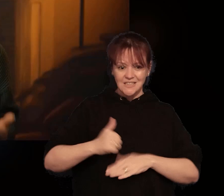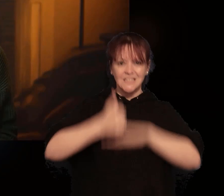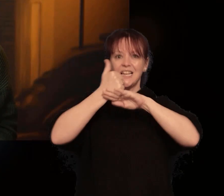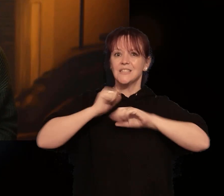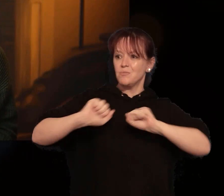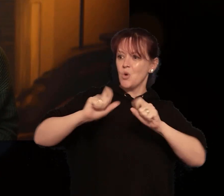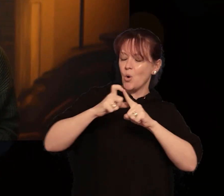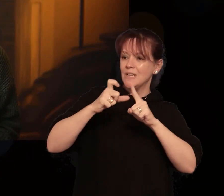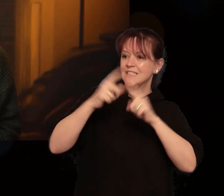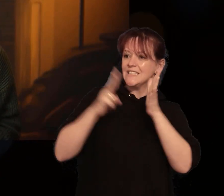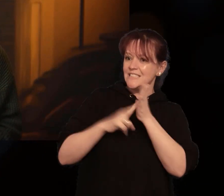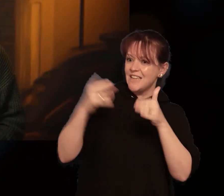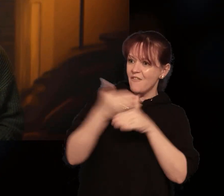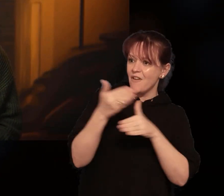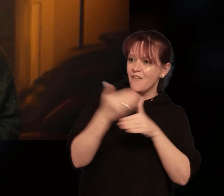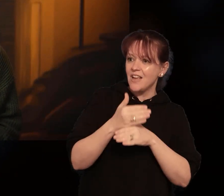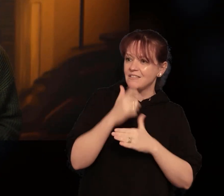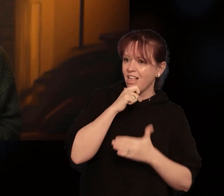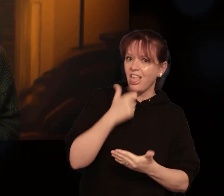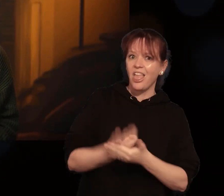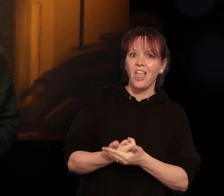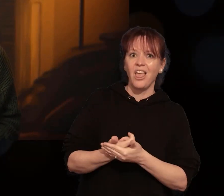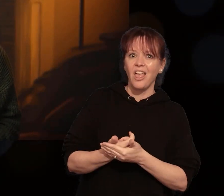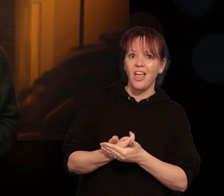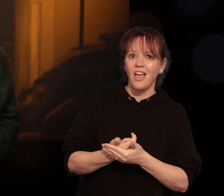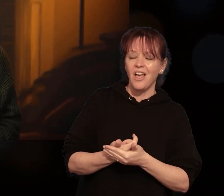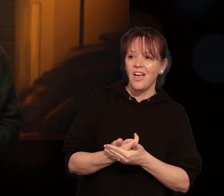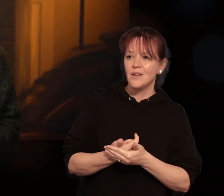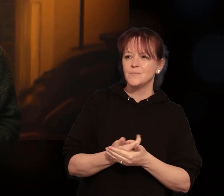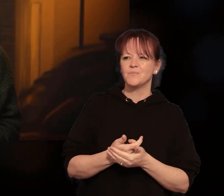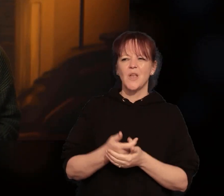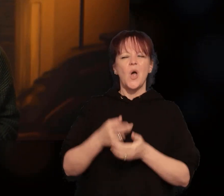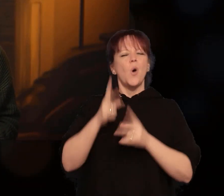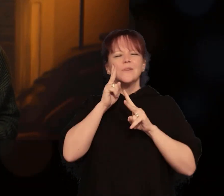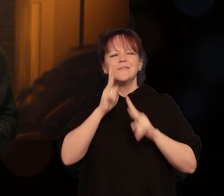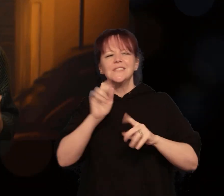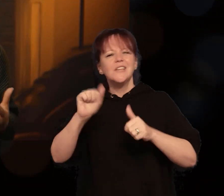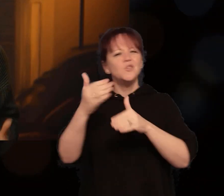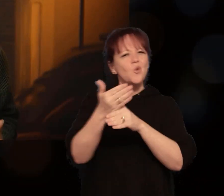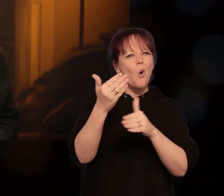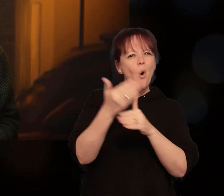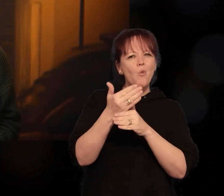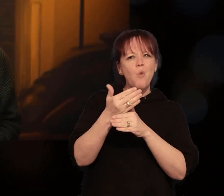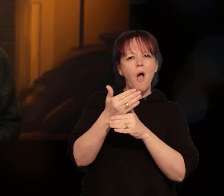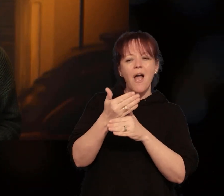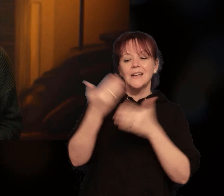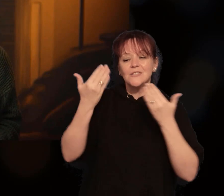We've already heard some of your work named as finalists in other categories tonight. These individual efforts